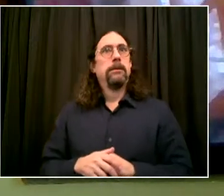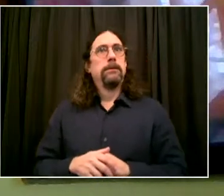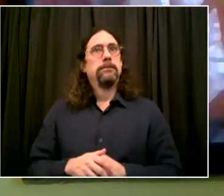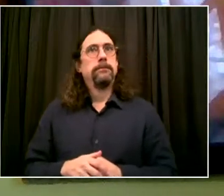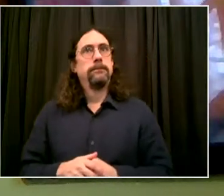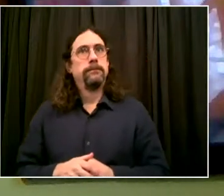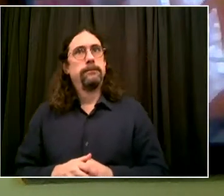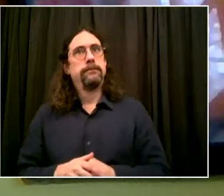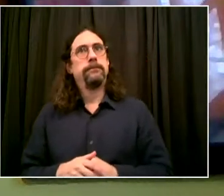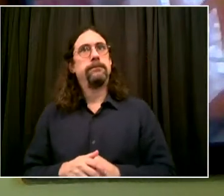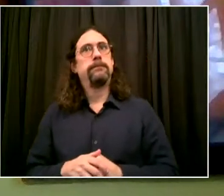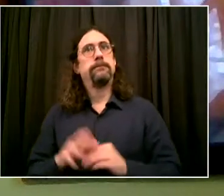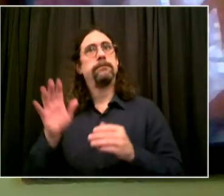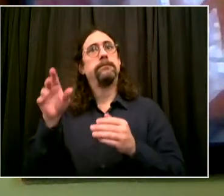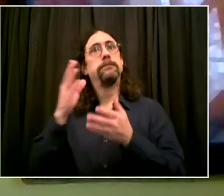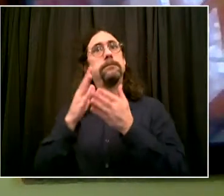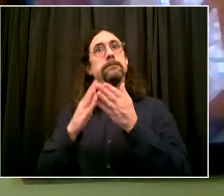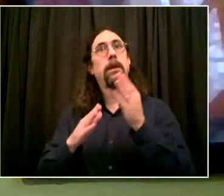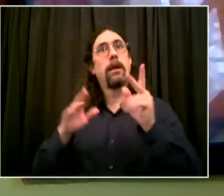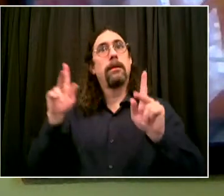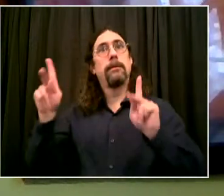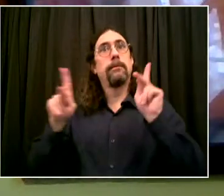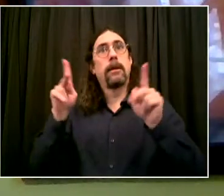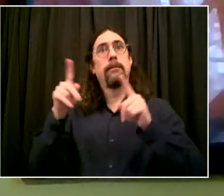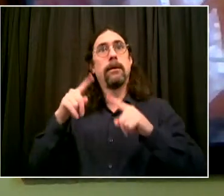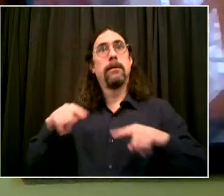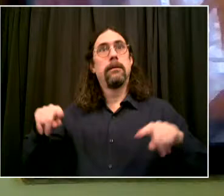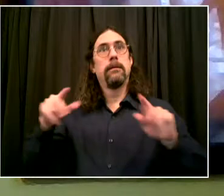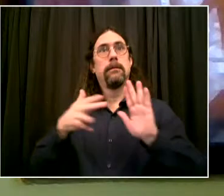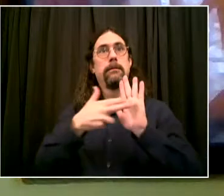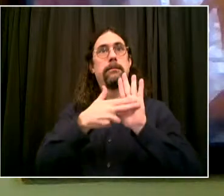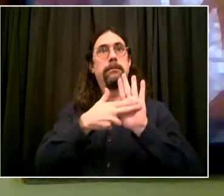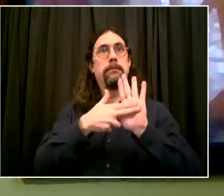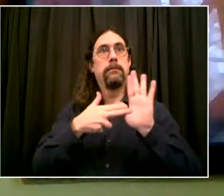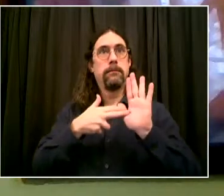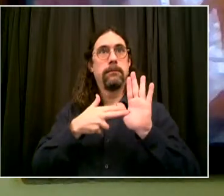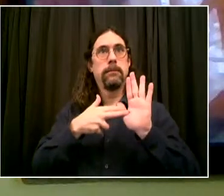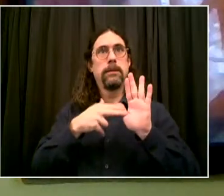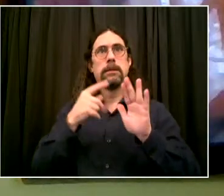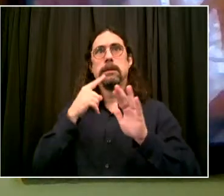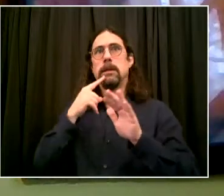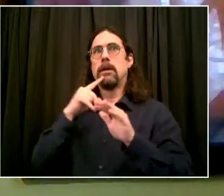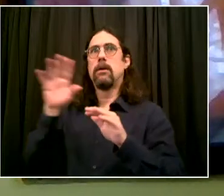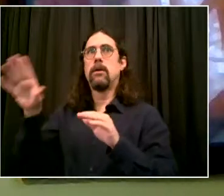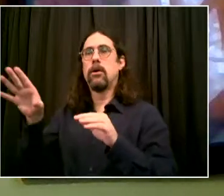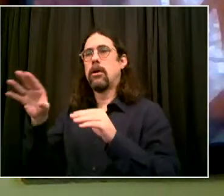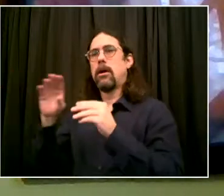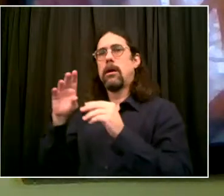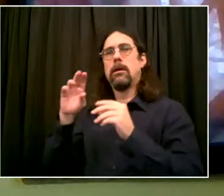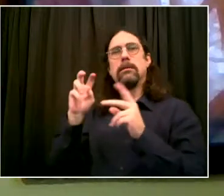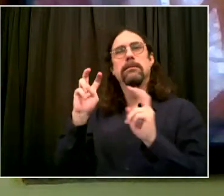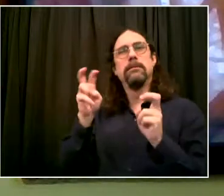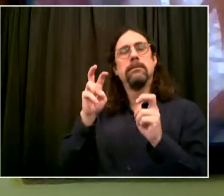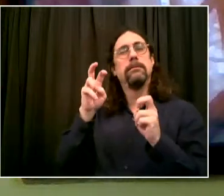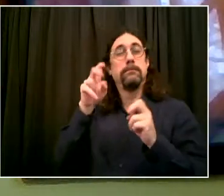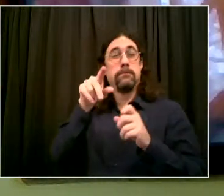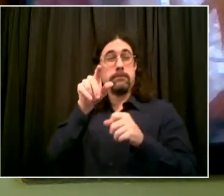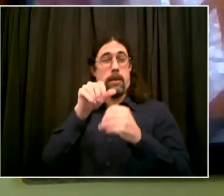TRACKING, UK,